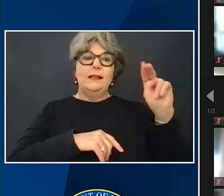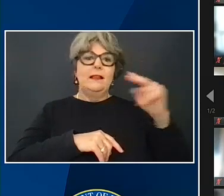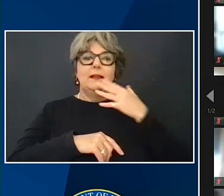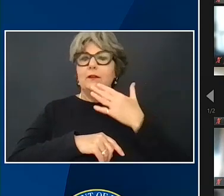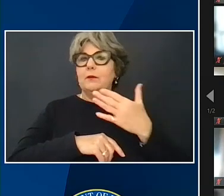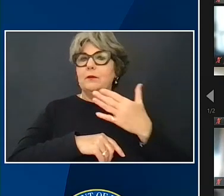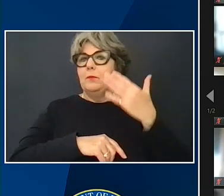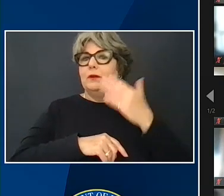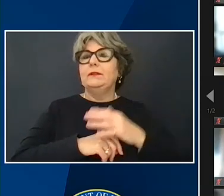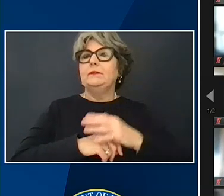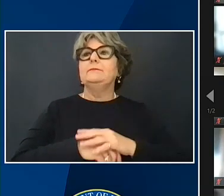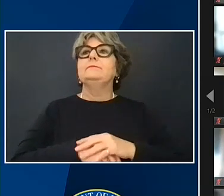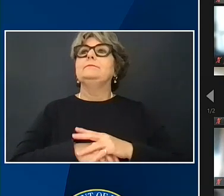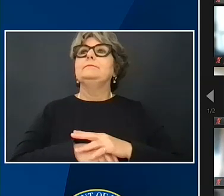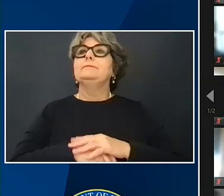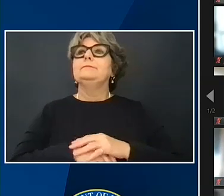Good morning, Jillian. And her alternate, David Cohen.